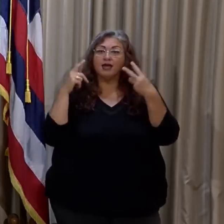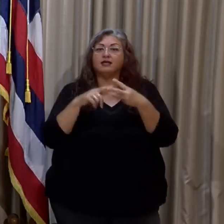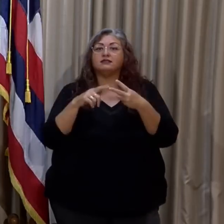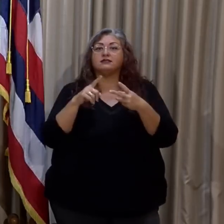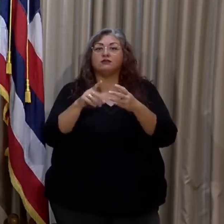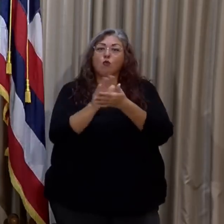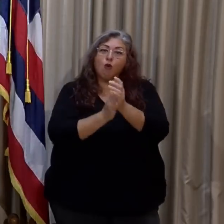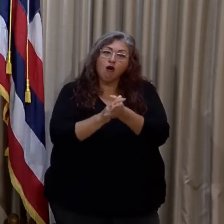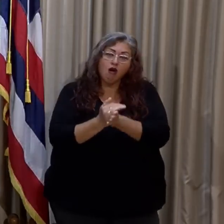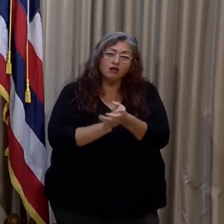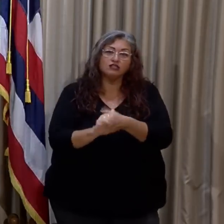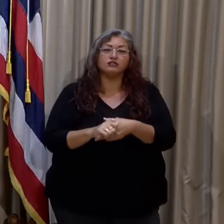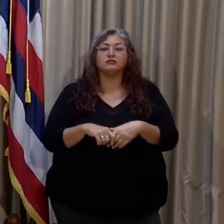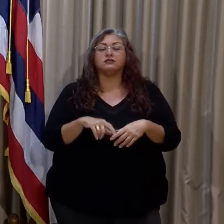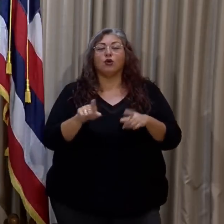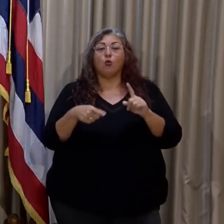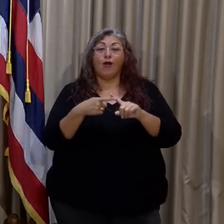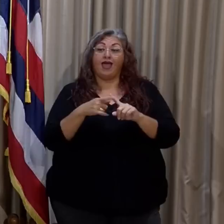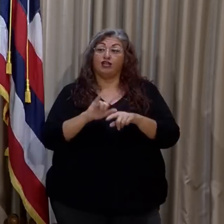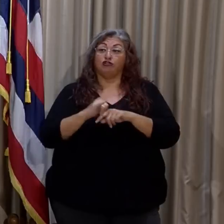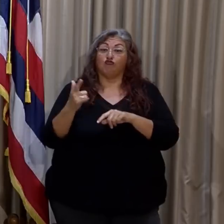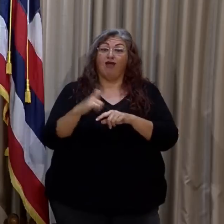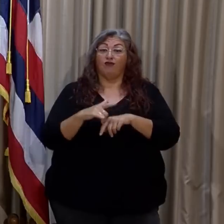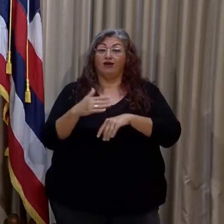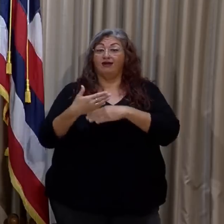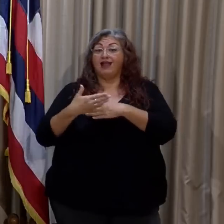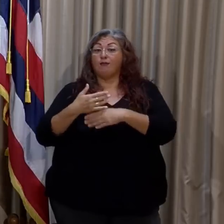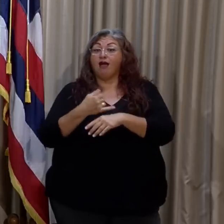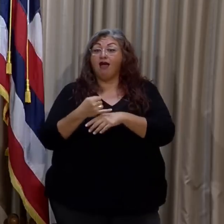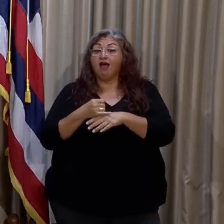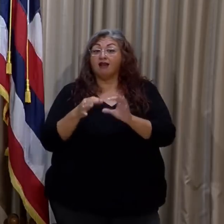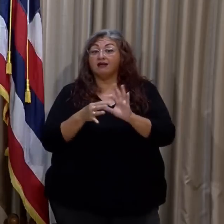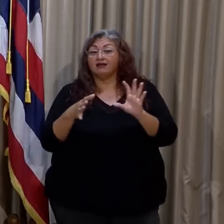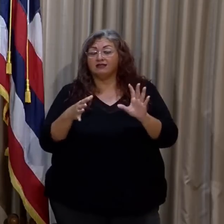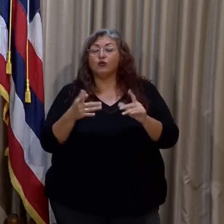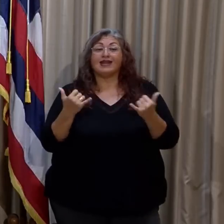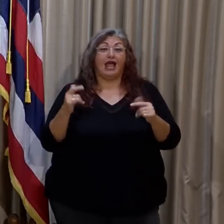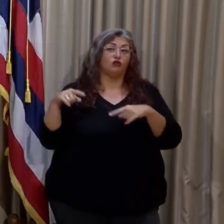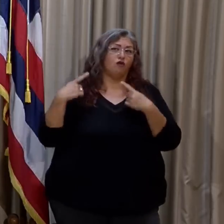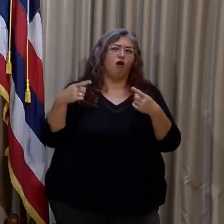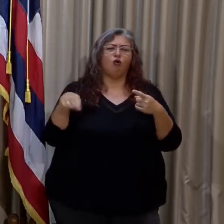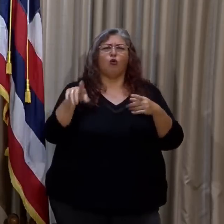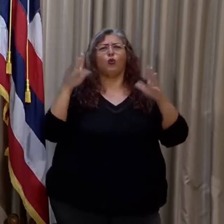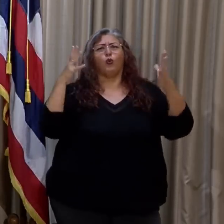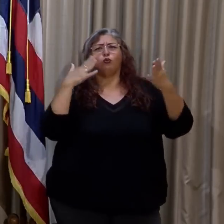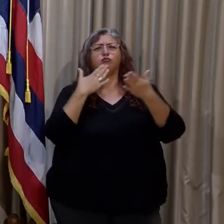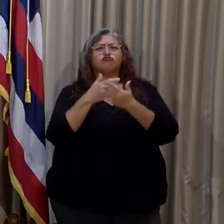KEEP COMPLIANT WITH THE MEASURES, SUCH AS PHYSICAL DISTANCING, WEARING MASKS, WASHING HANDS AS WE CAUTIOUSLY LIFT THE INTERISLAND TRAVEL